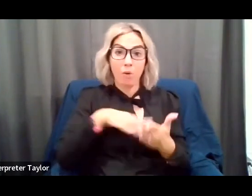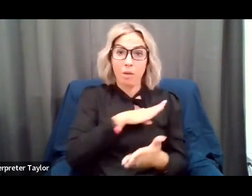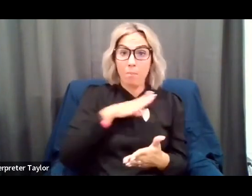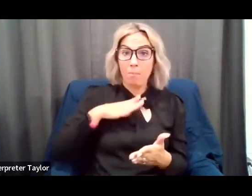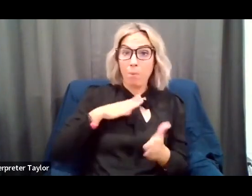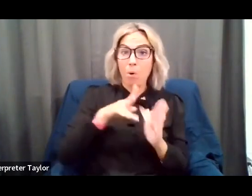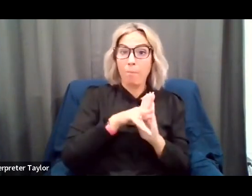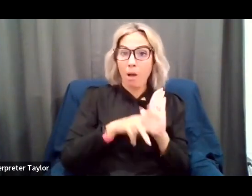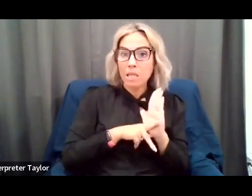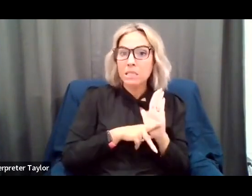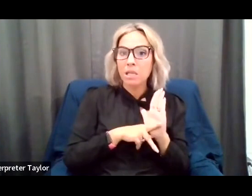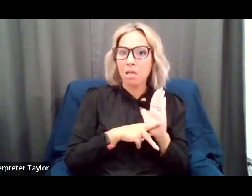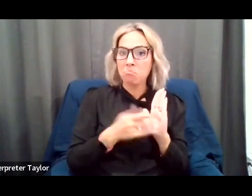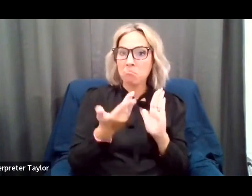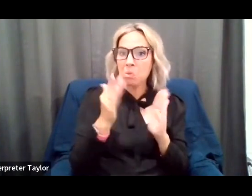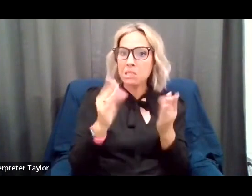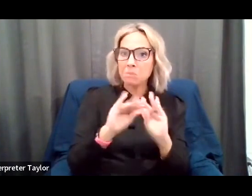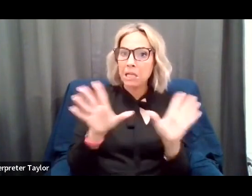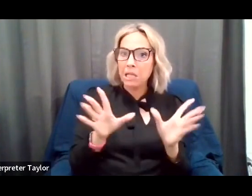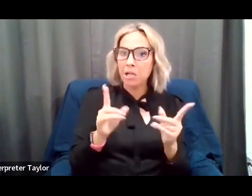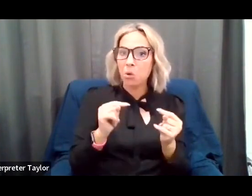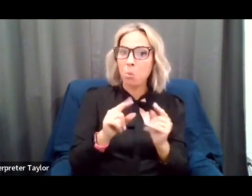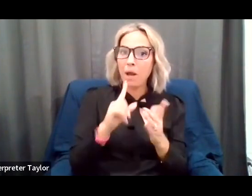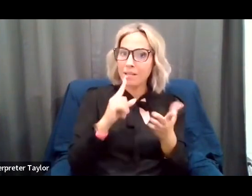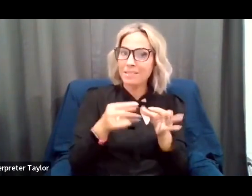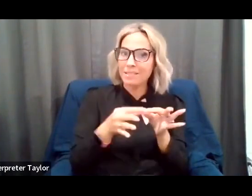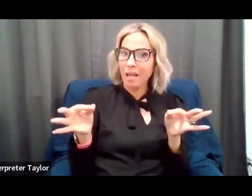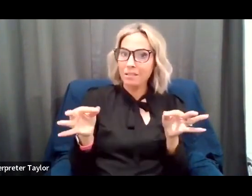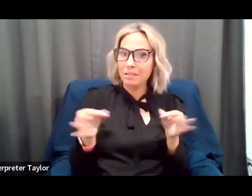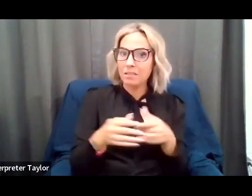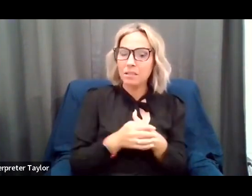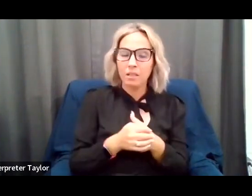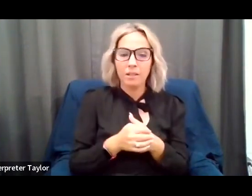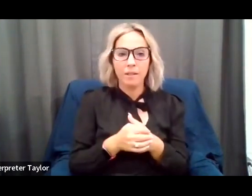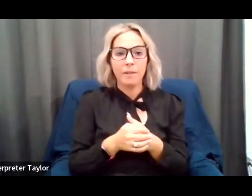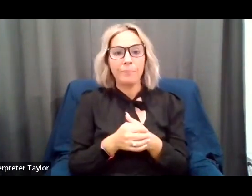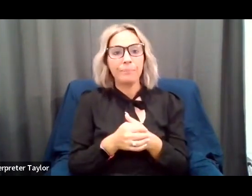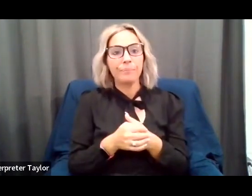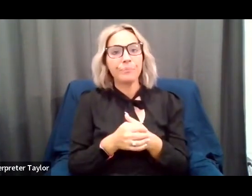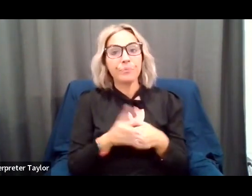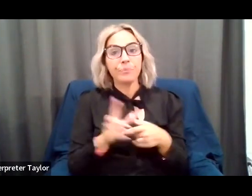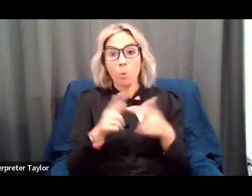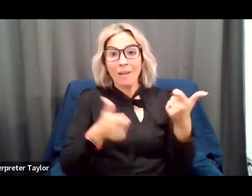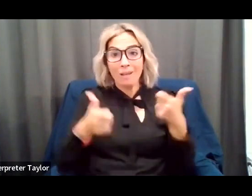It seems pretty clear what that's stating. And when administrators are making